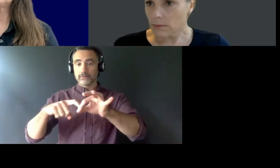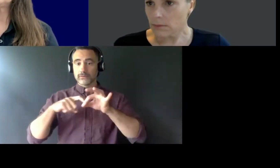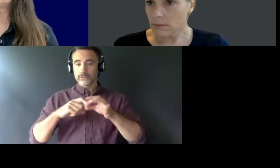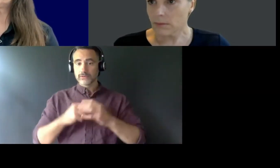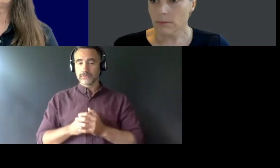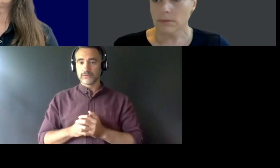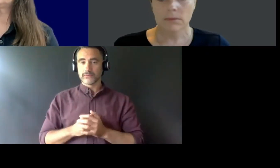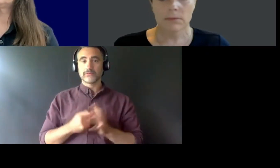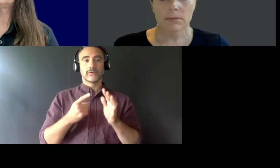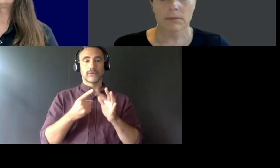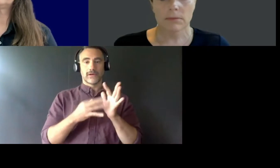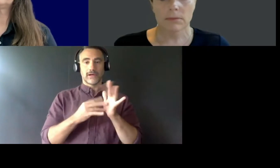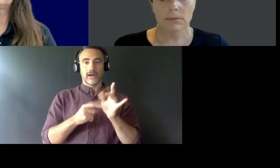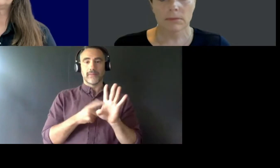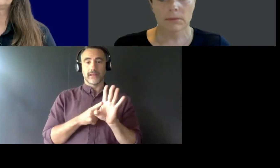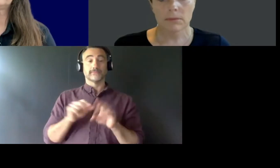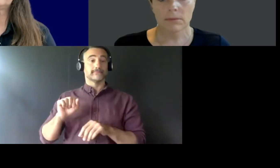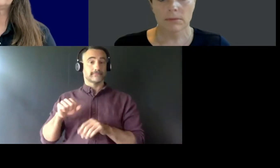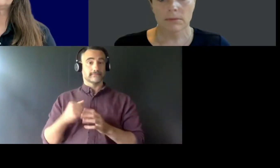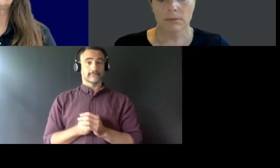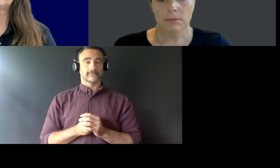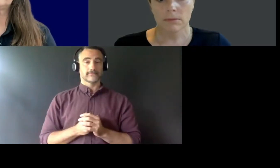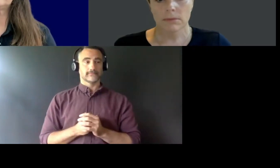Can you use the template for somebody without deafblindness?